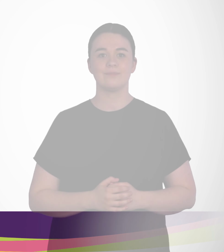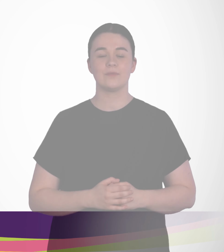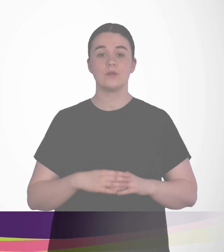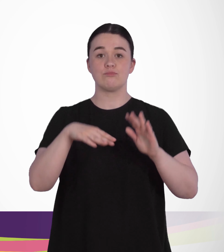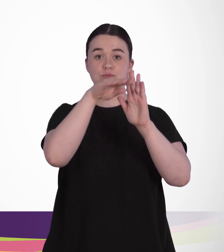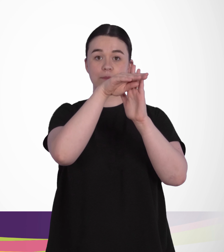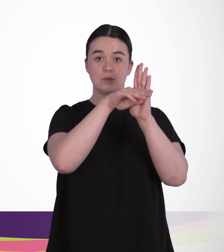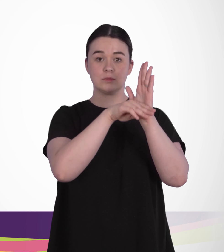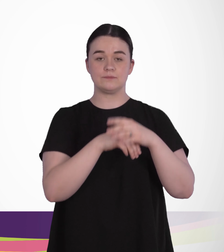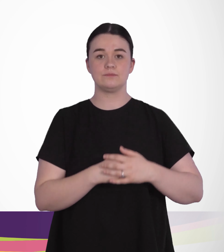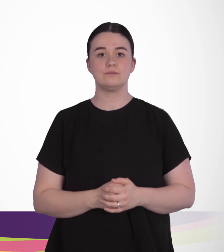Principles